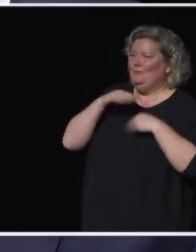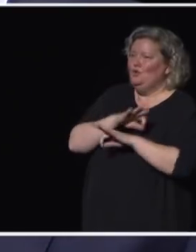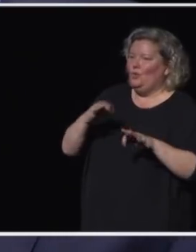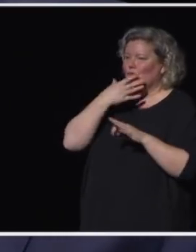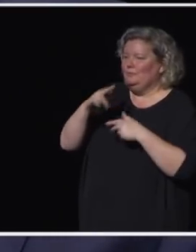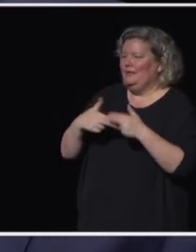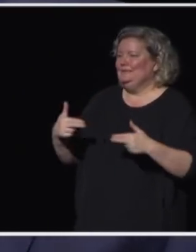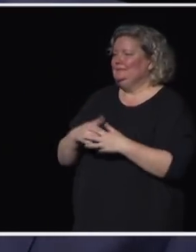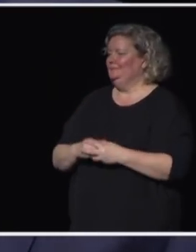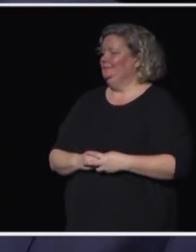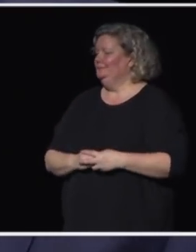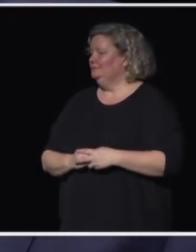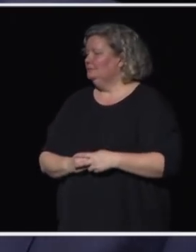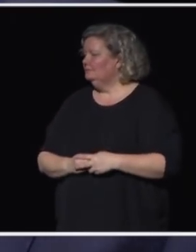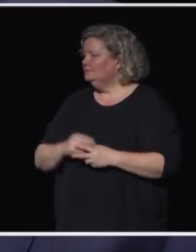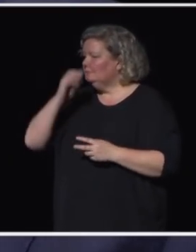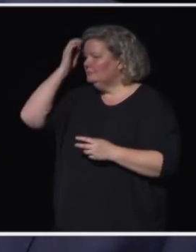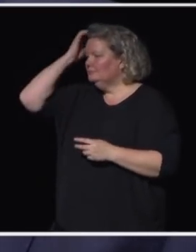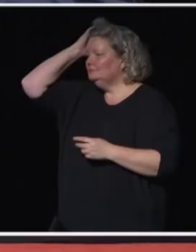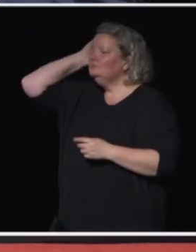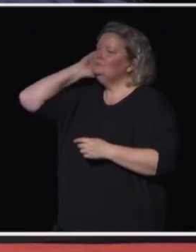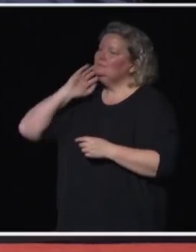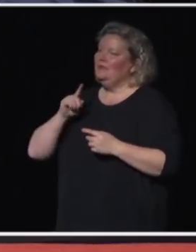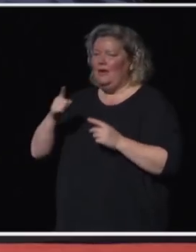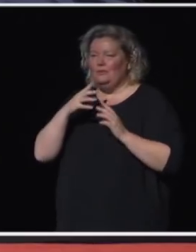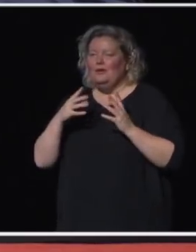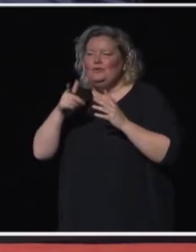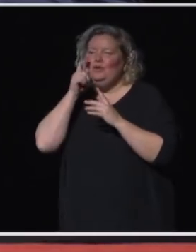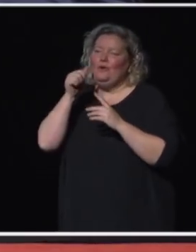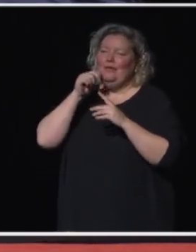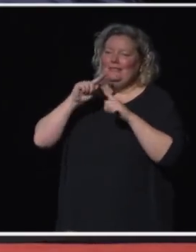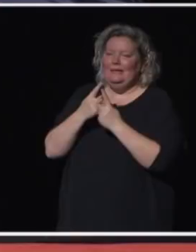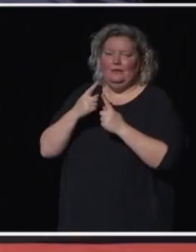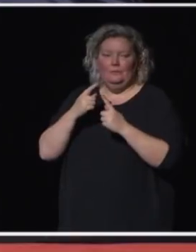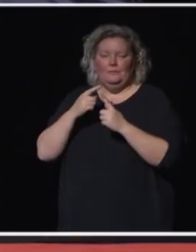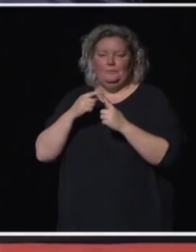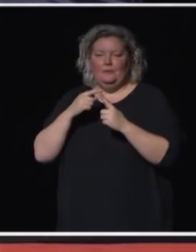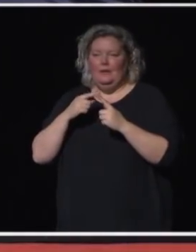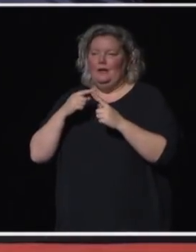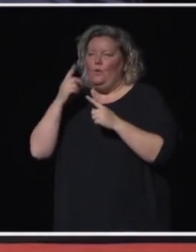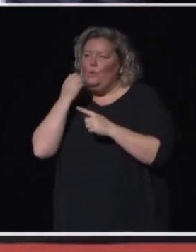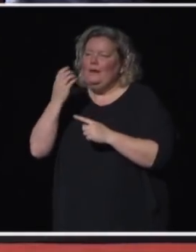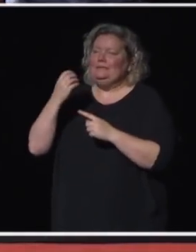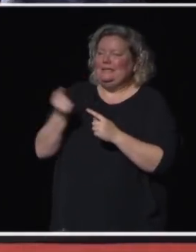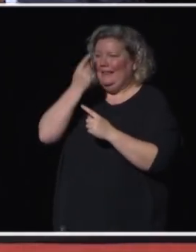So, no. There wasn't no imitations, man. I mean, you know, the thing about my -- it was like you were constantly thinking. Like, I mean, there was never a moment